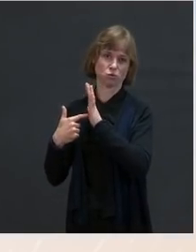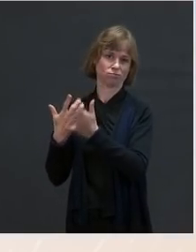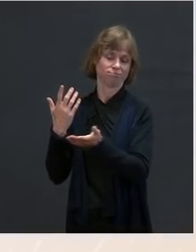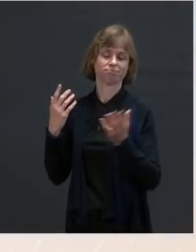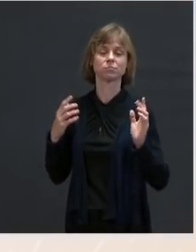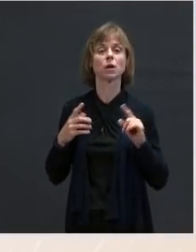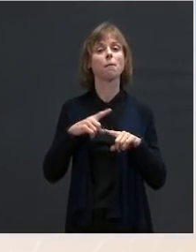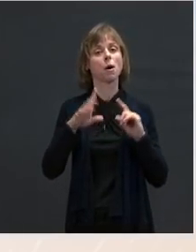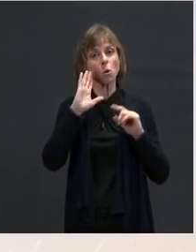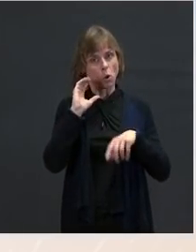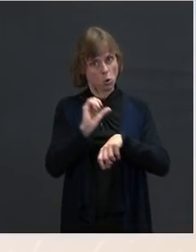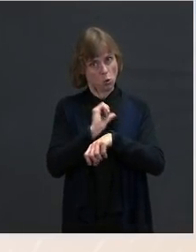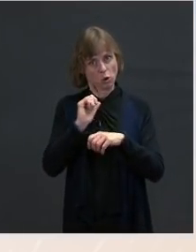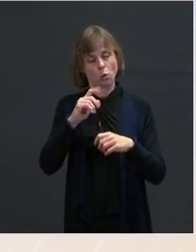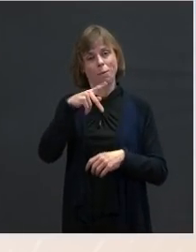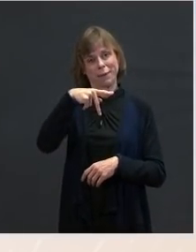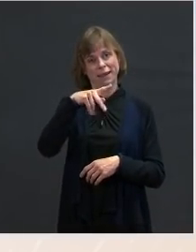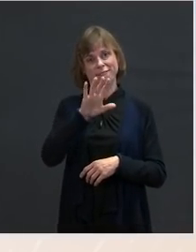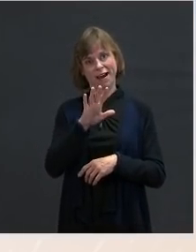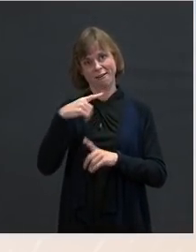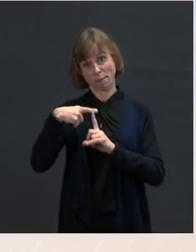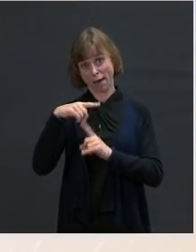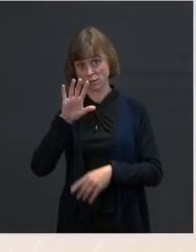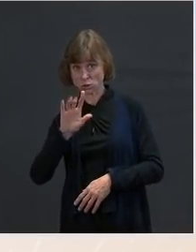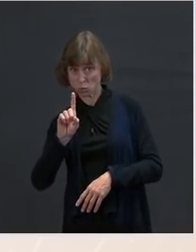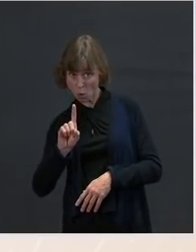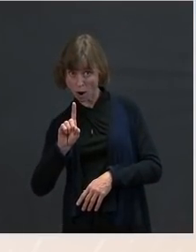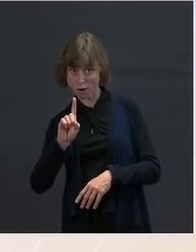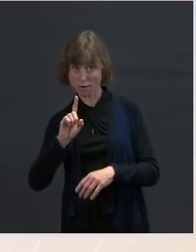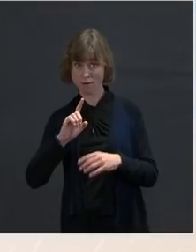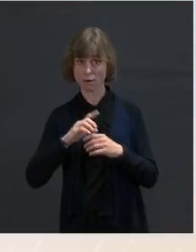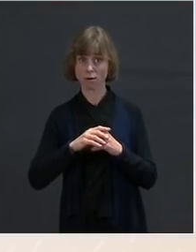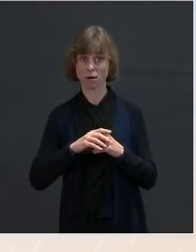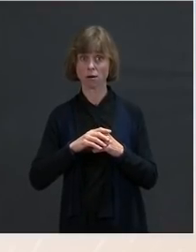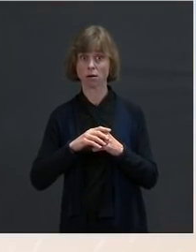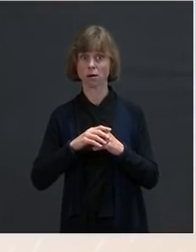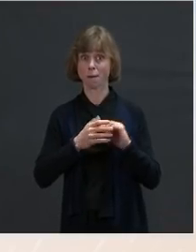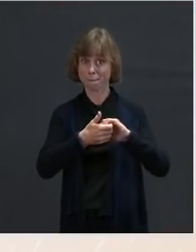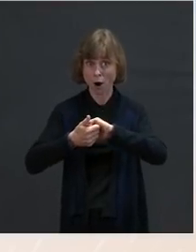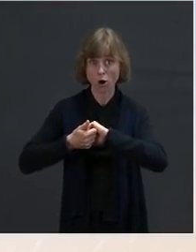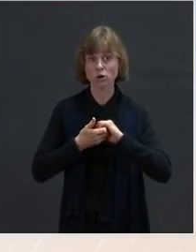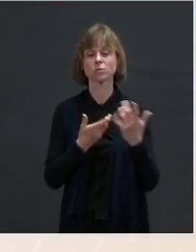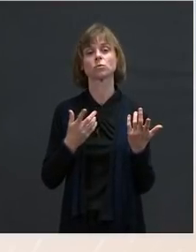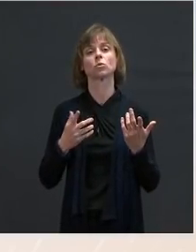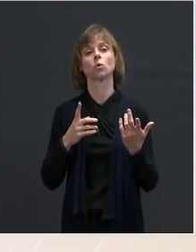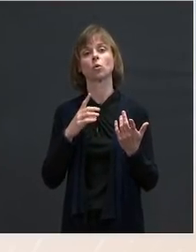and allies we worked through for the first round of the -- putting the JCPOA together.